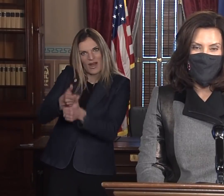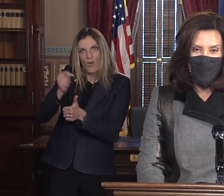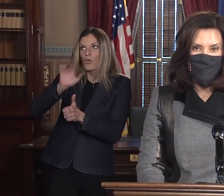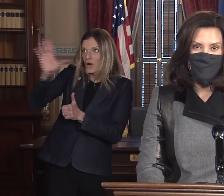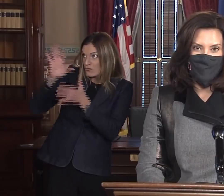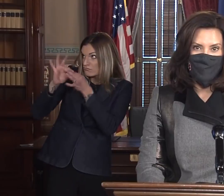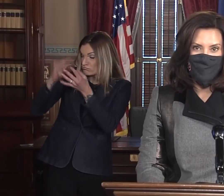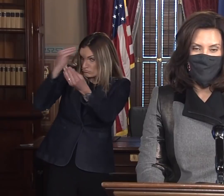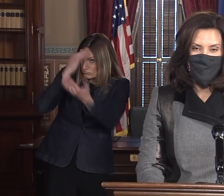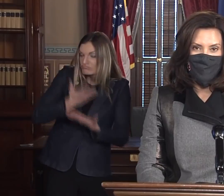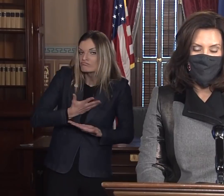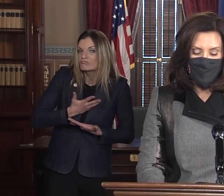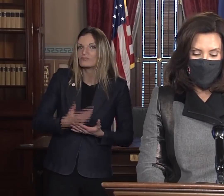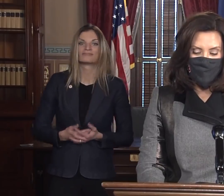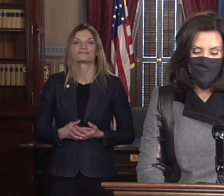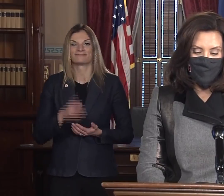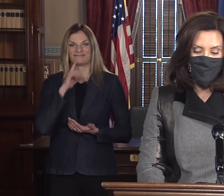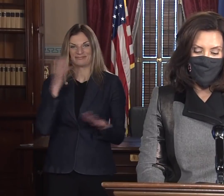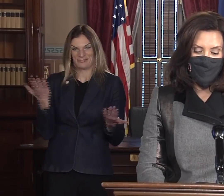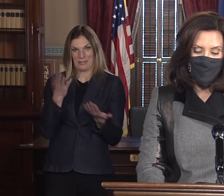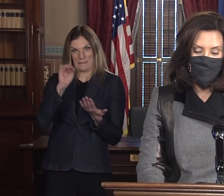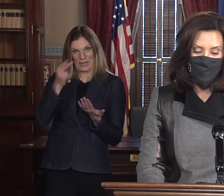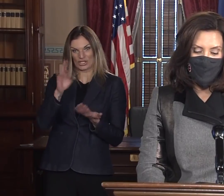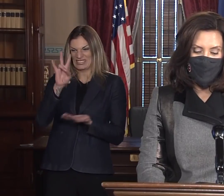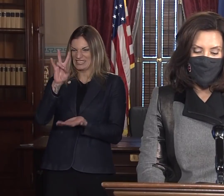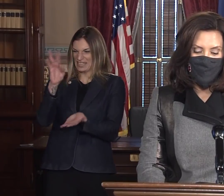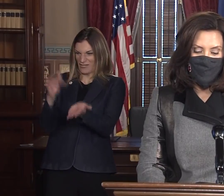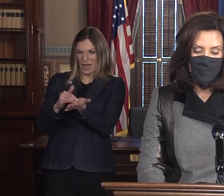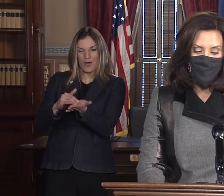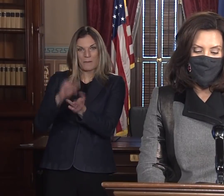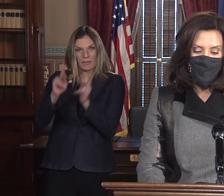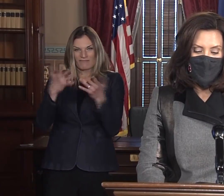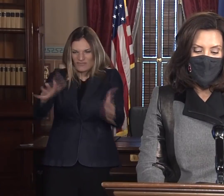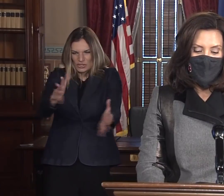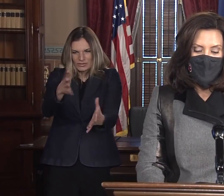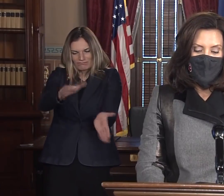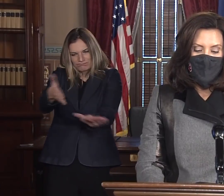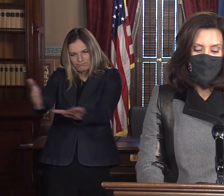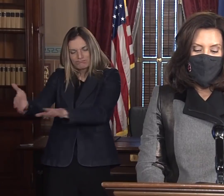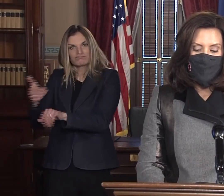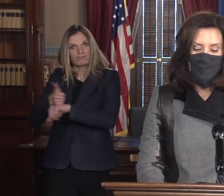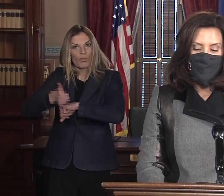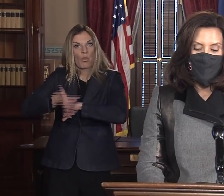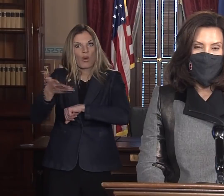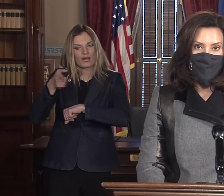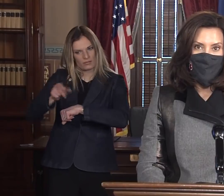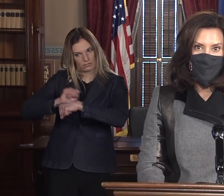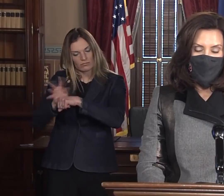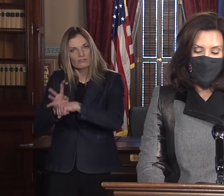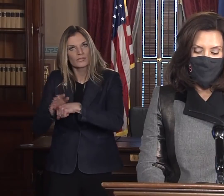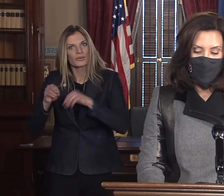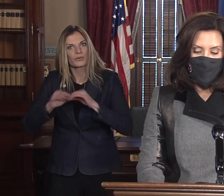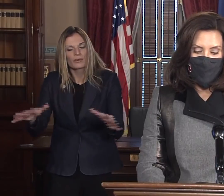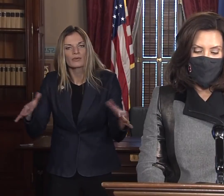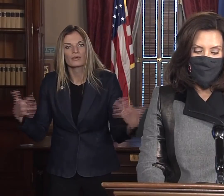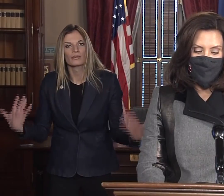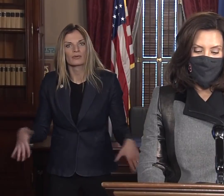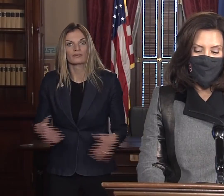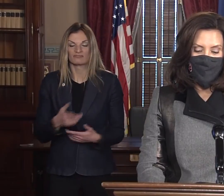FROM THE EXPERTS. THE VIRUS IS ALREADY TAKEN OVER